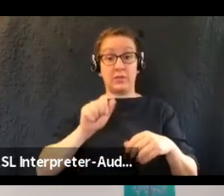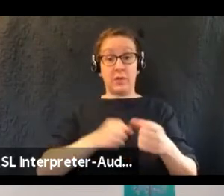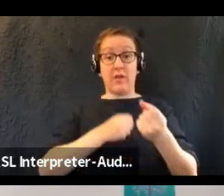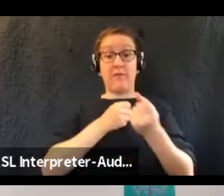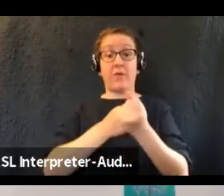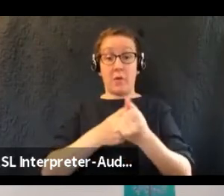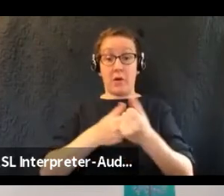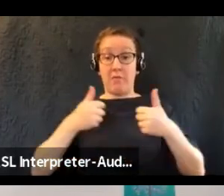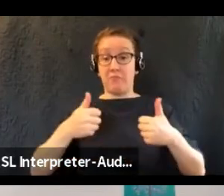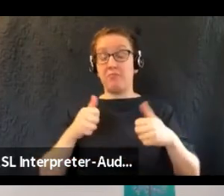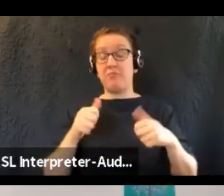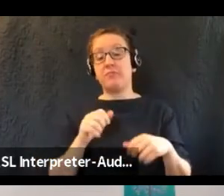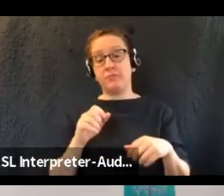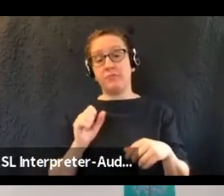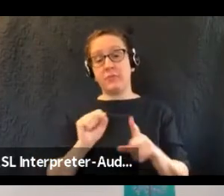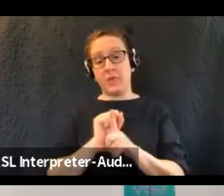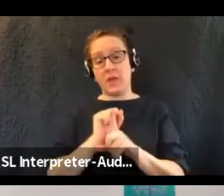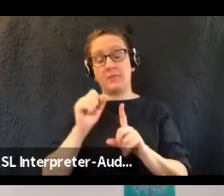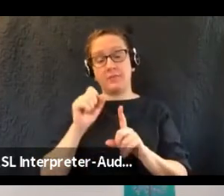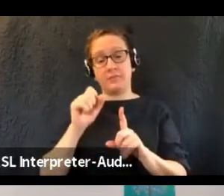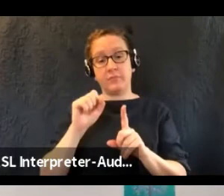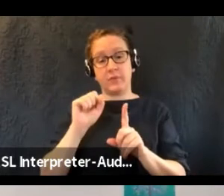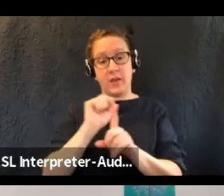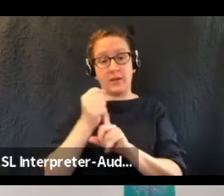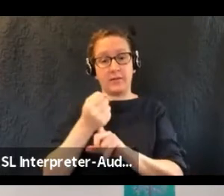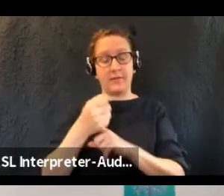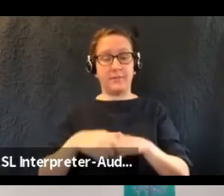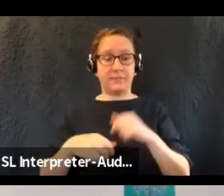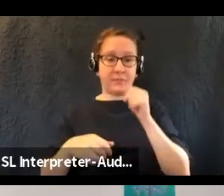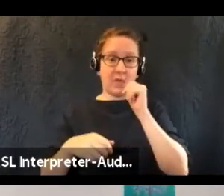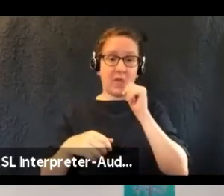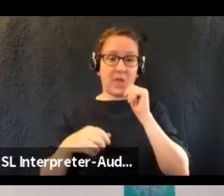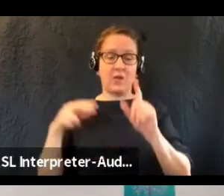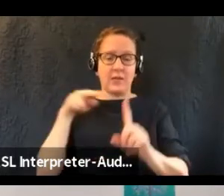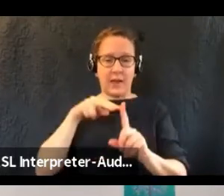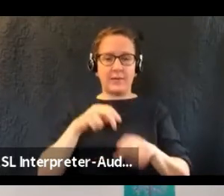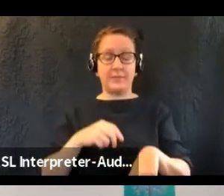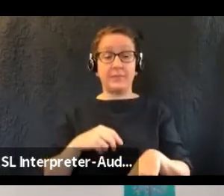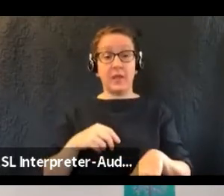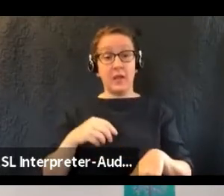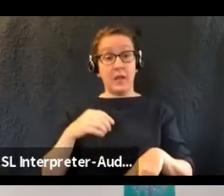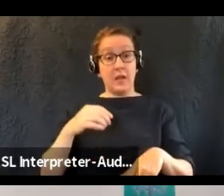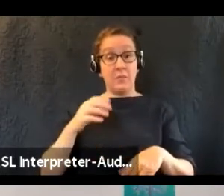Far in advance of any program where you anticipate participants with disabilities, you want to